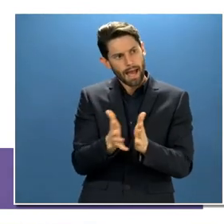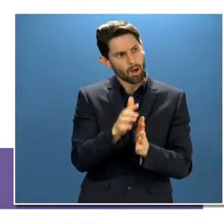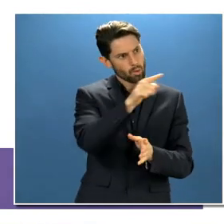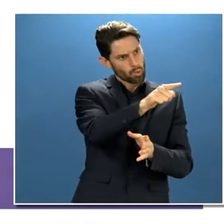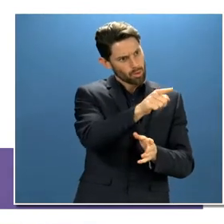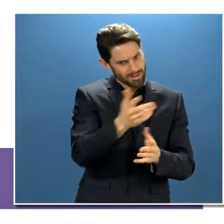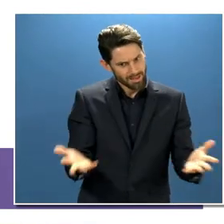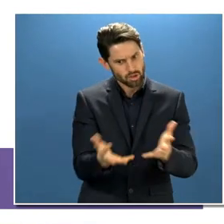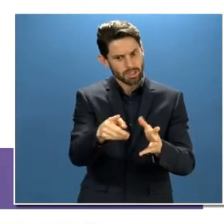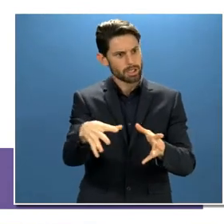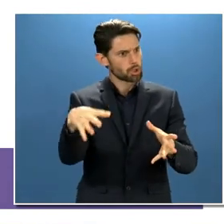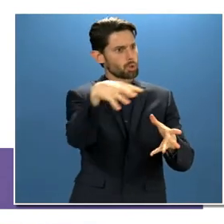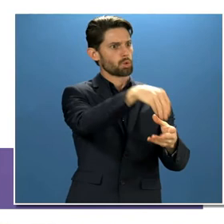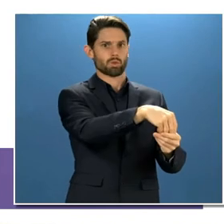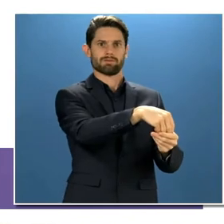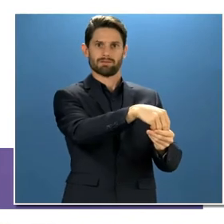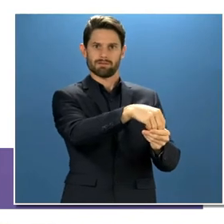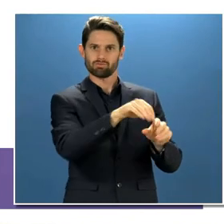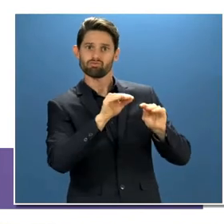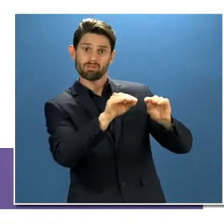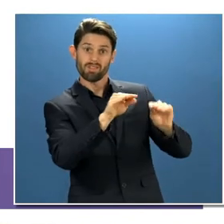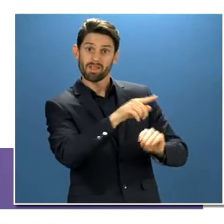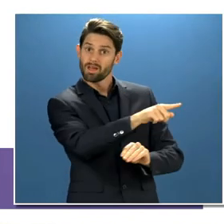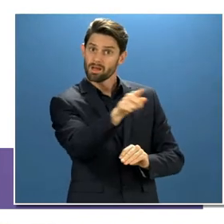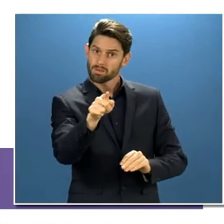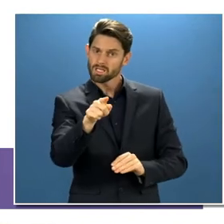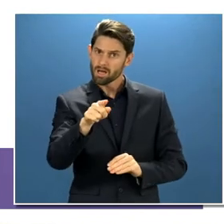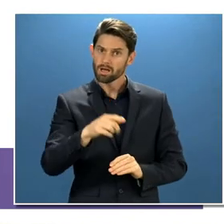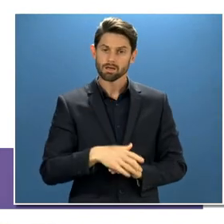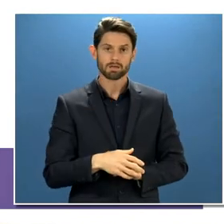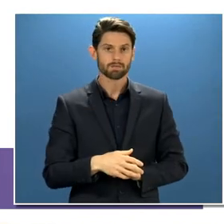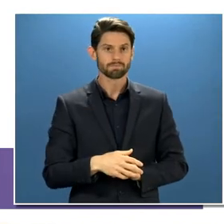like they are wanted in the workplace. What about Easy Read policies?